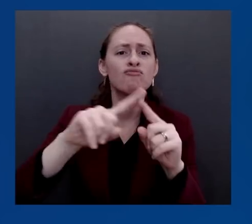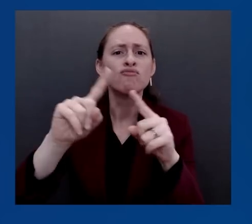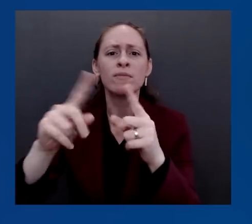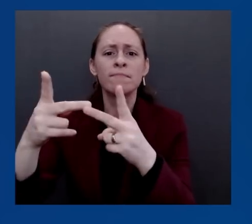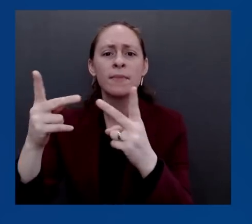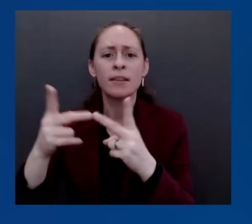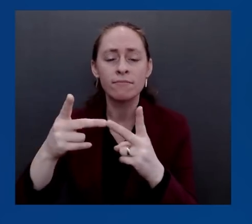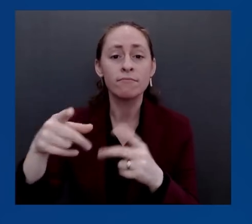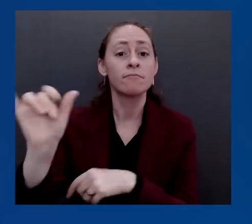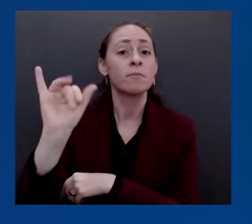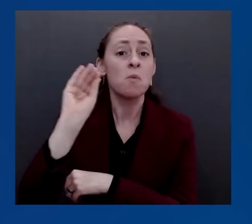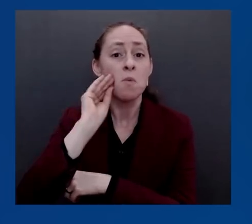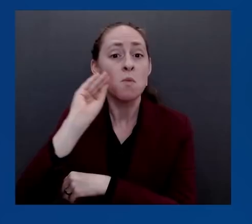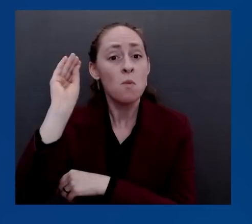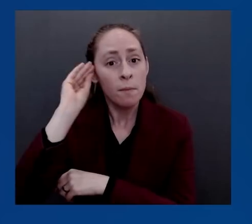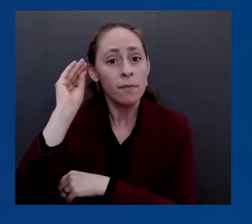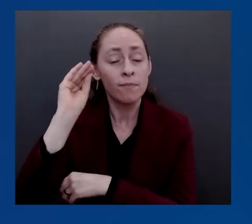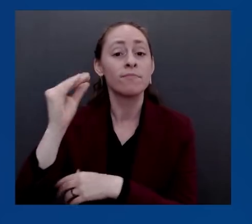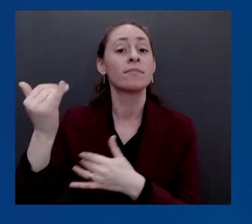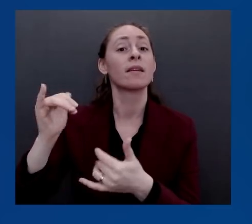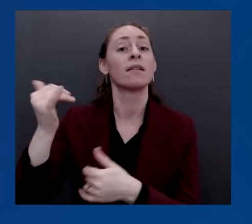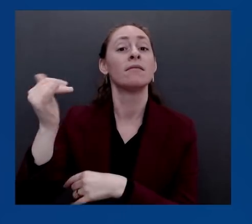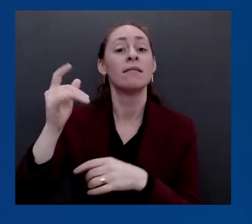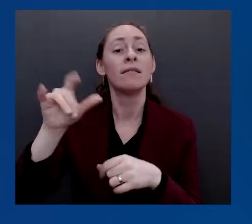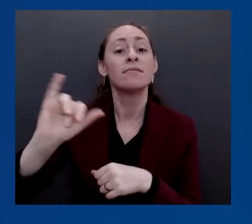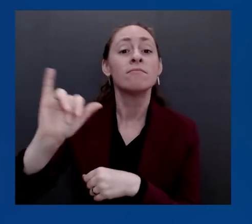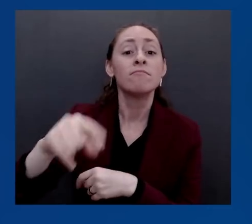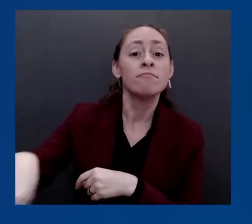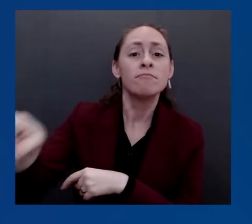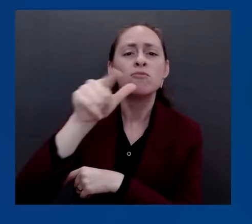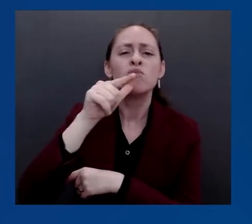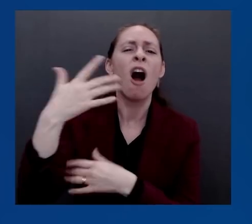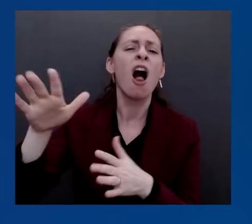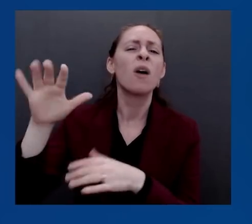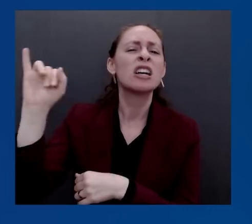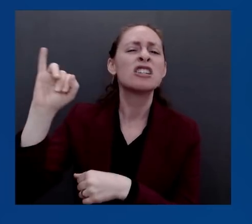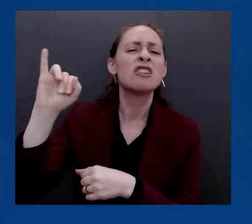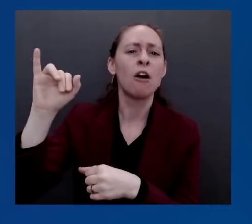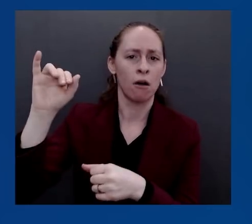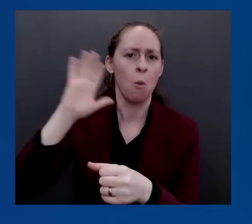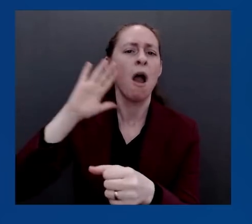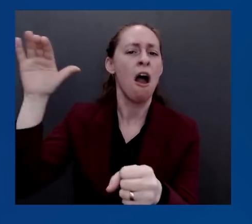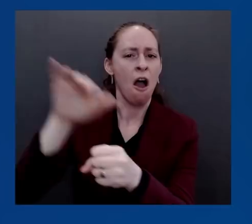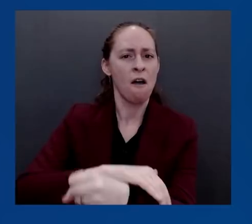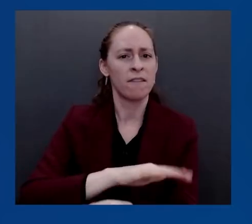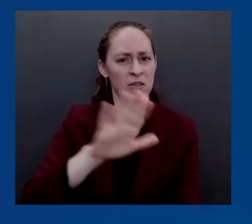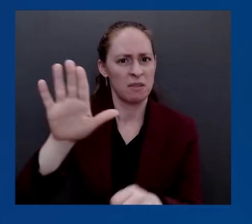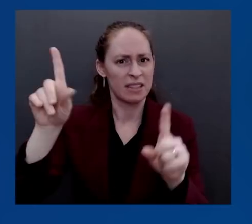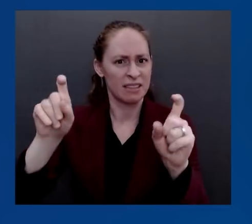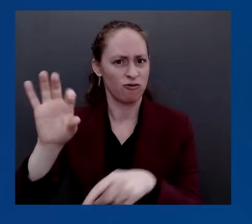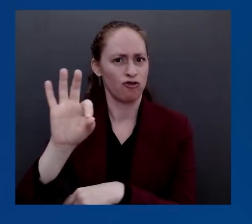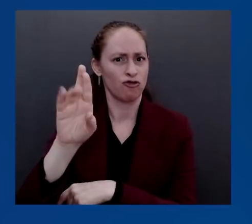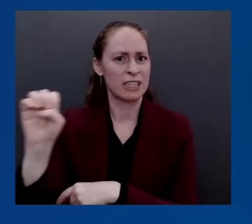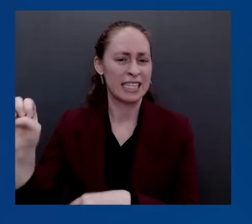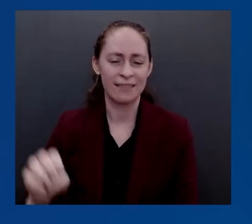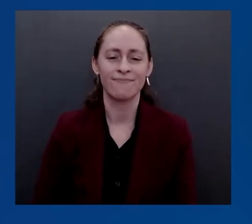But we know that as Omicron cases decline, demand for tests will wane as well. That's why we're taking an important new step.